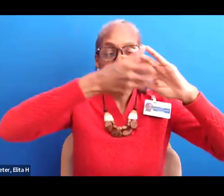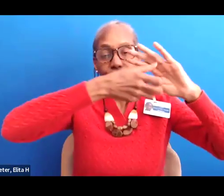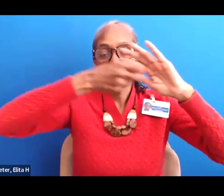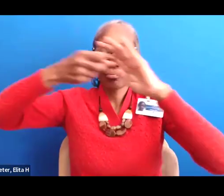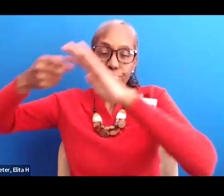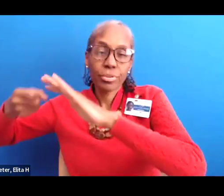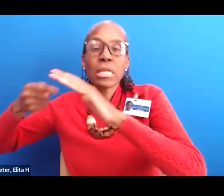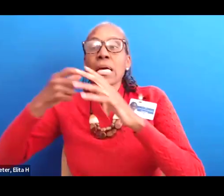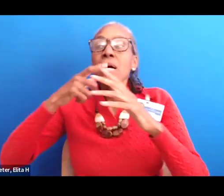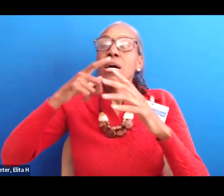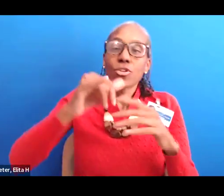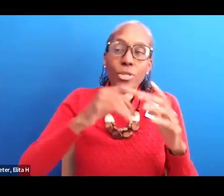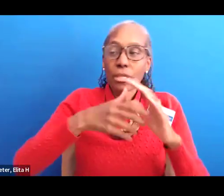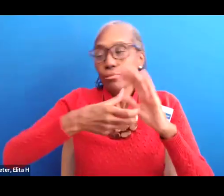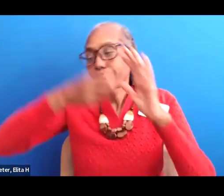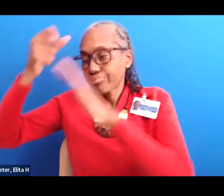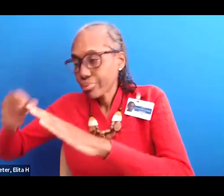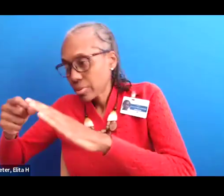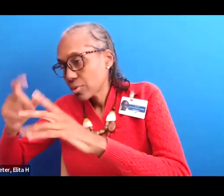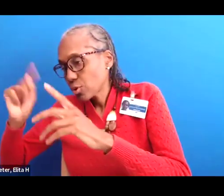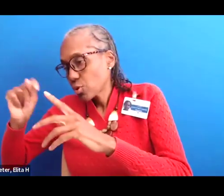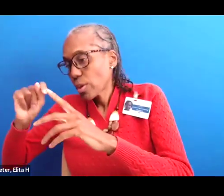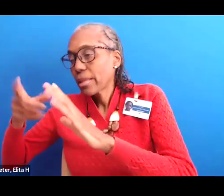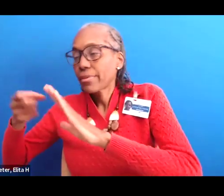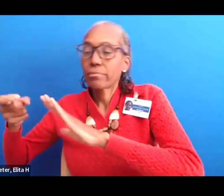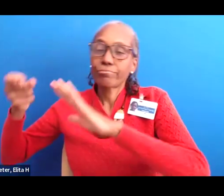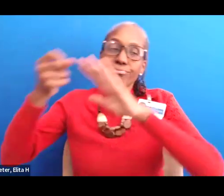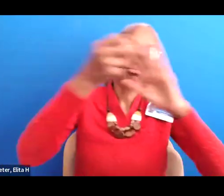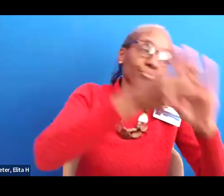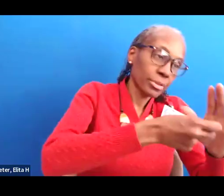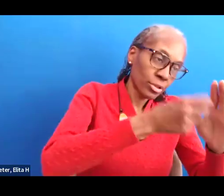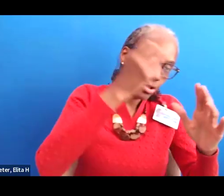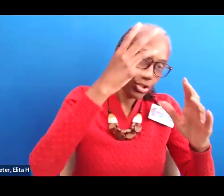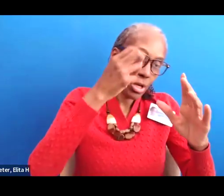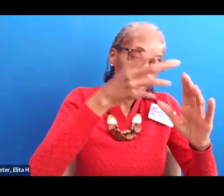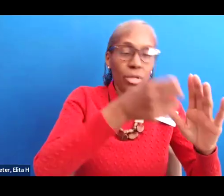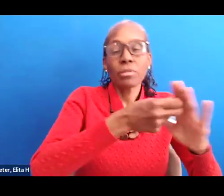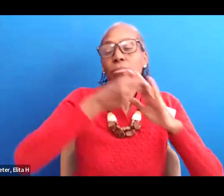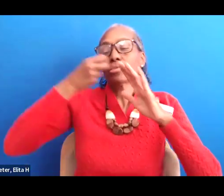You can go to the toilet, and then it will move you over to the shower. It will move you in and out of bed.